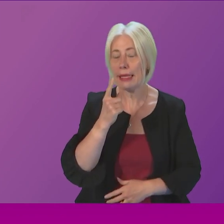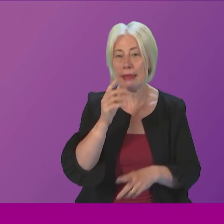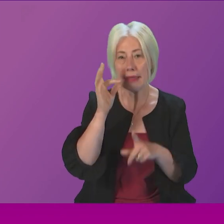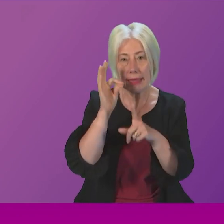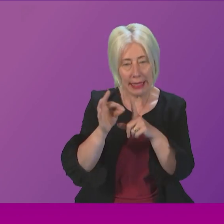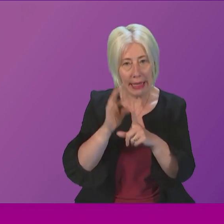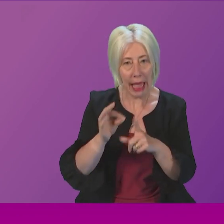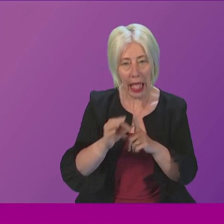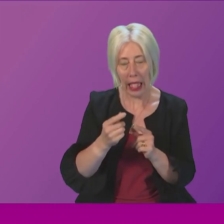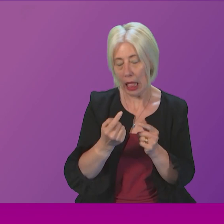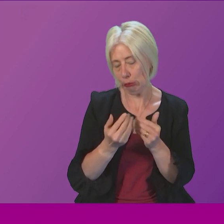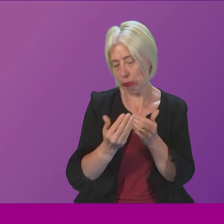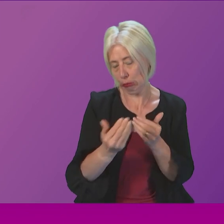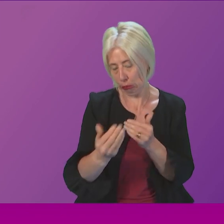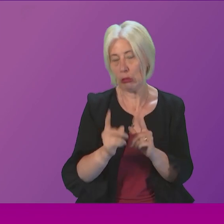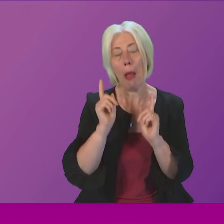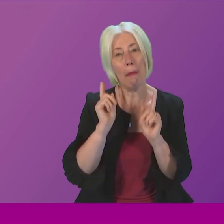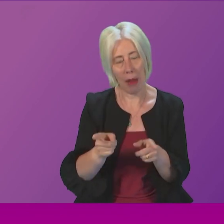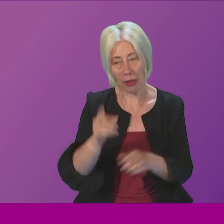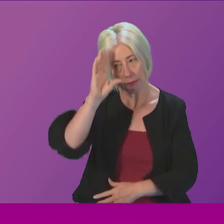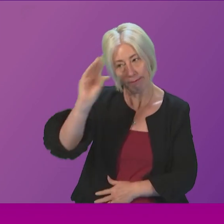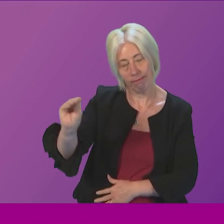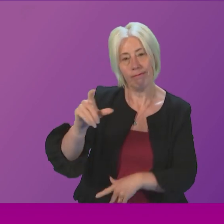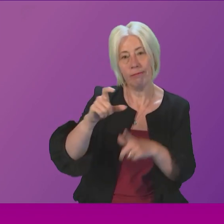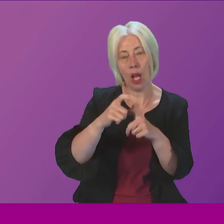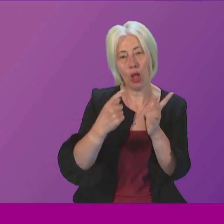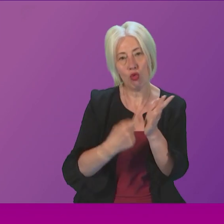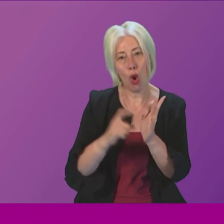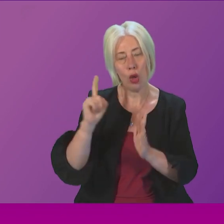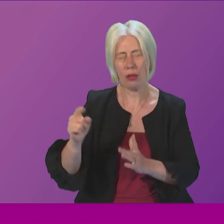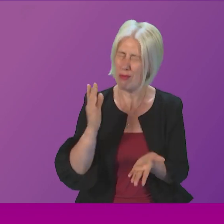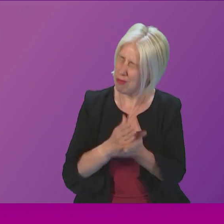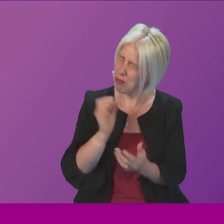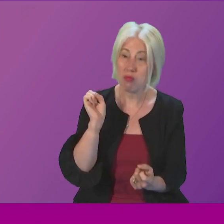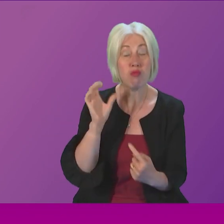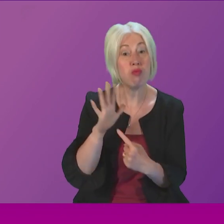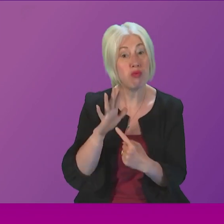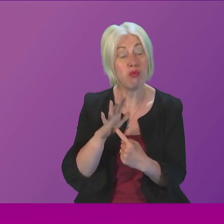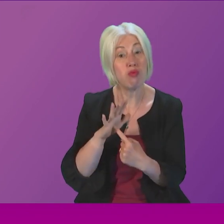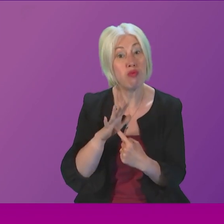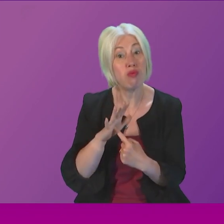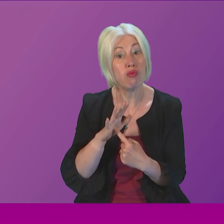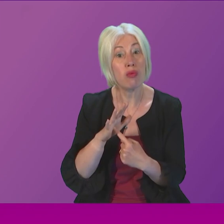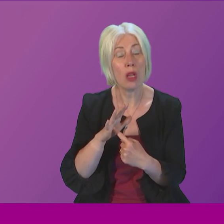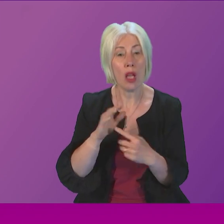However, I say to Douglas Ross that it is important in such infrastructure projects